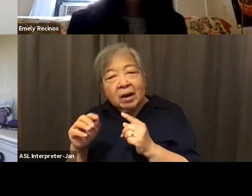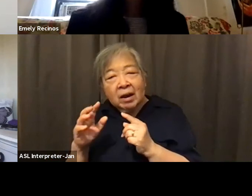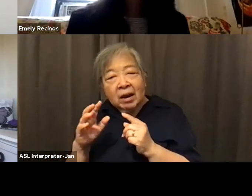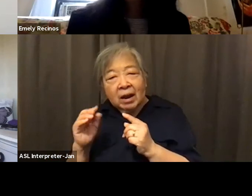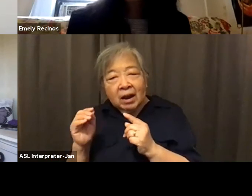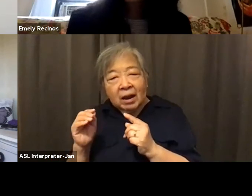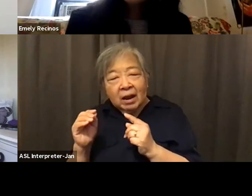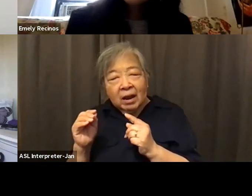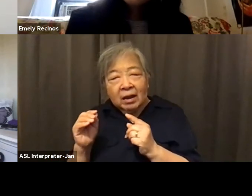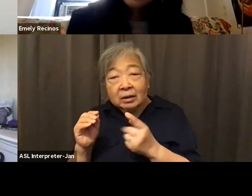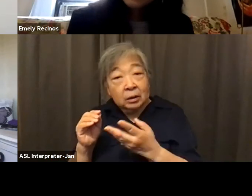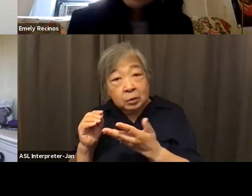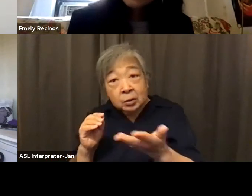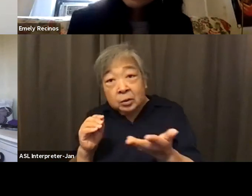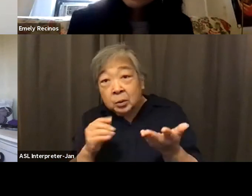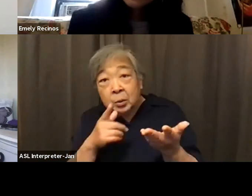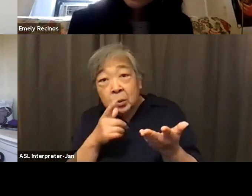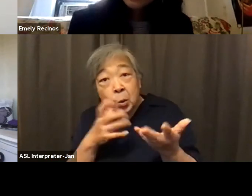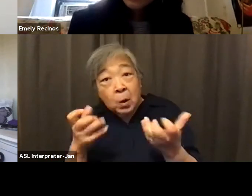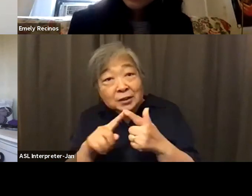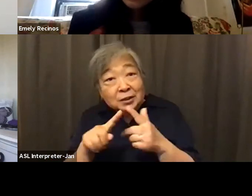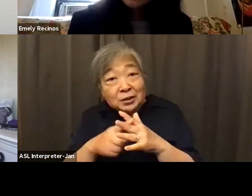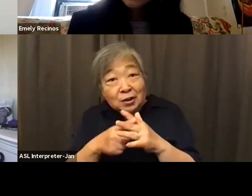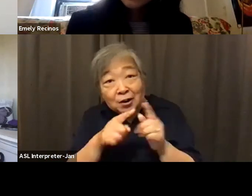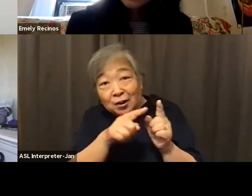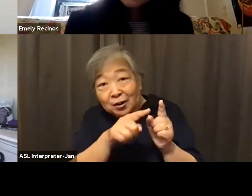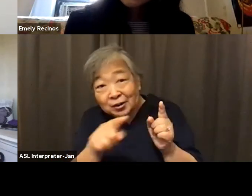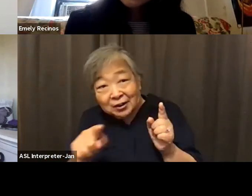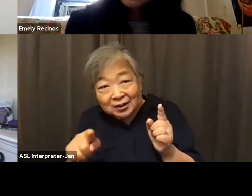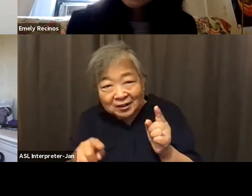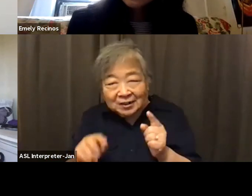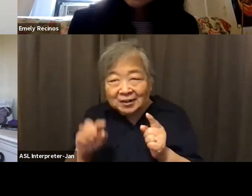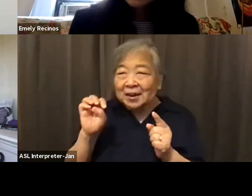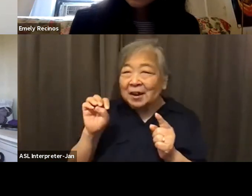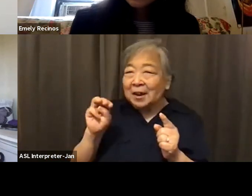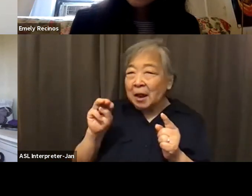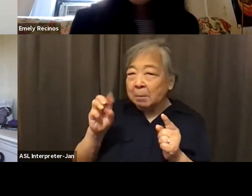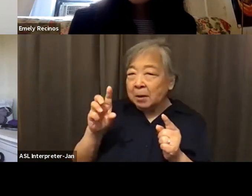get us started? I can go. JOHILENY MERÁN: All right, Emely, go ahead.